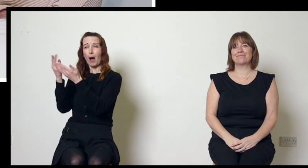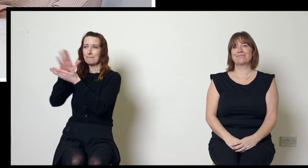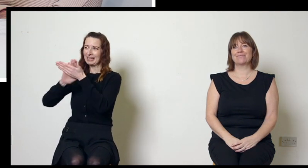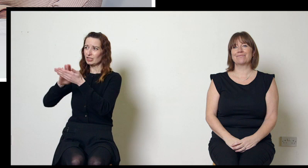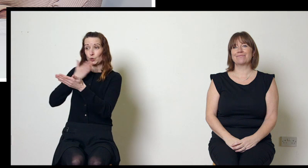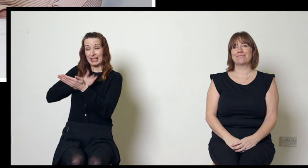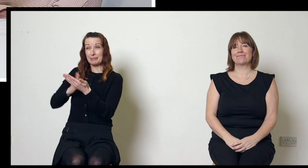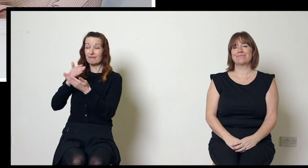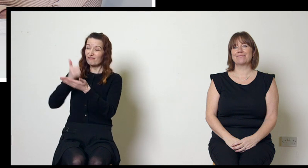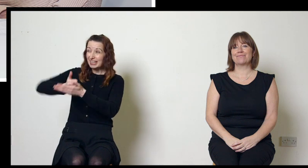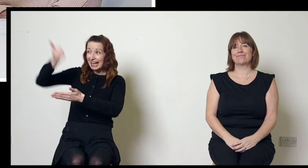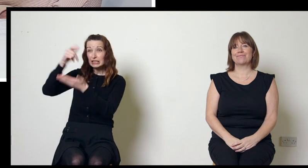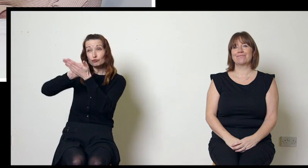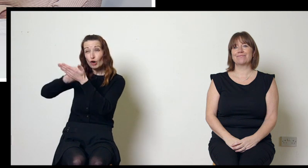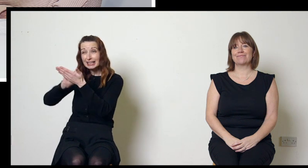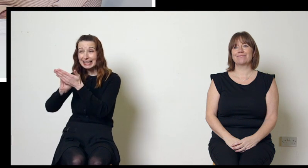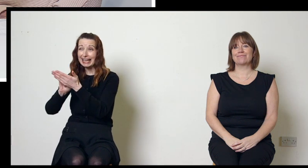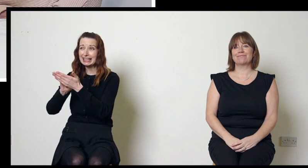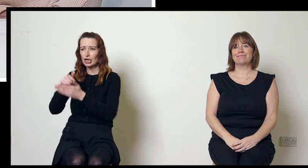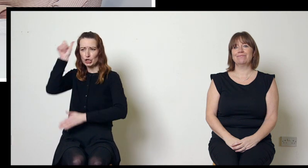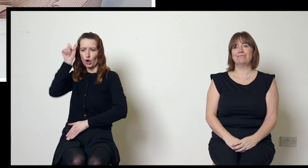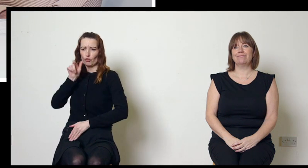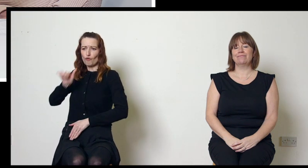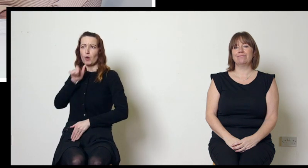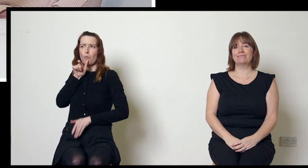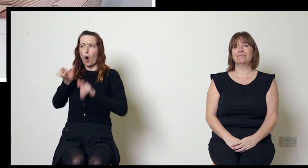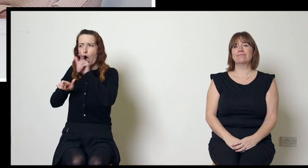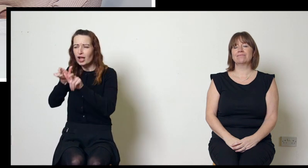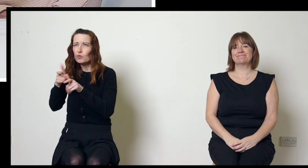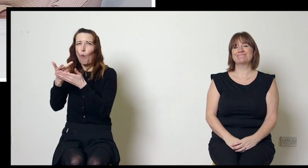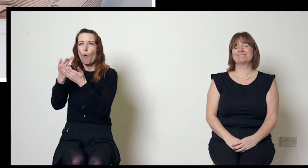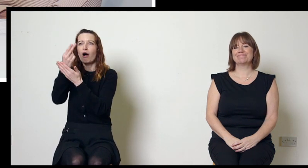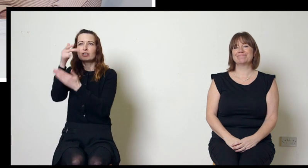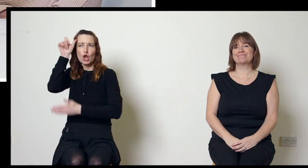commissions and have the right phrase and know the right art speak or… and I think it's taking that away.